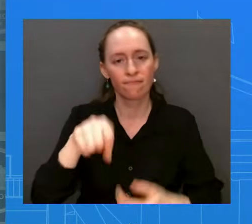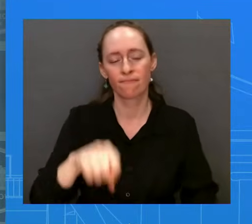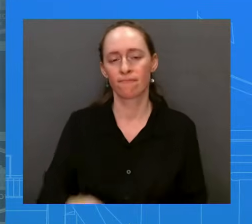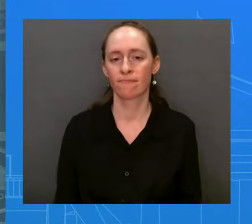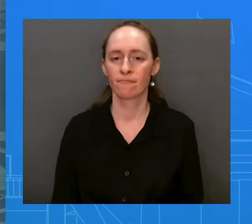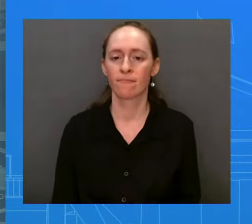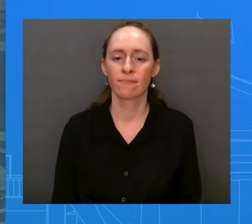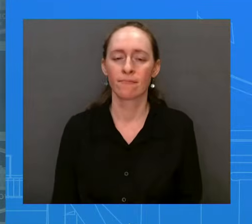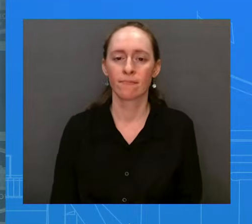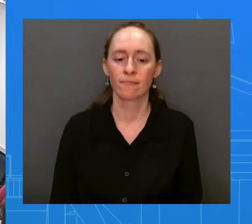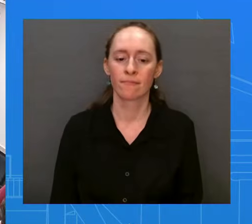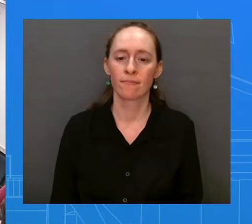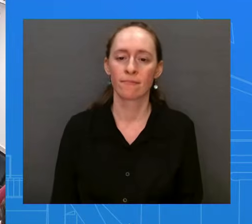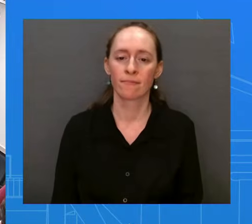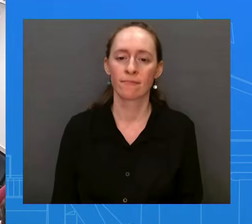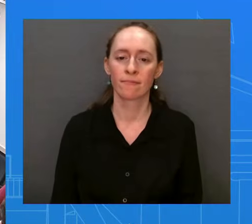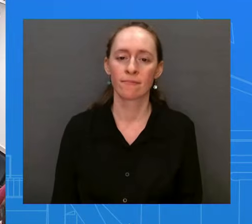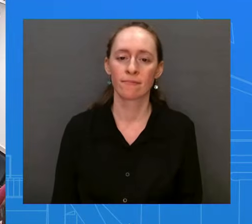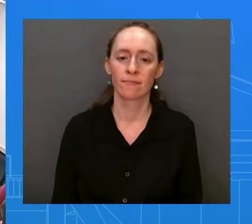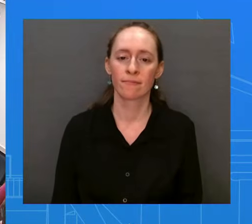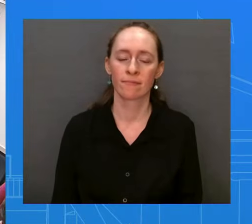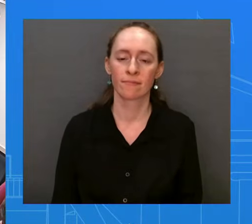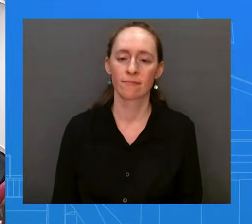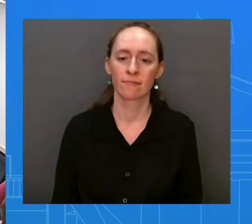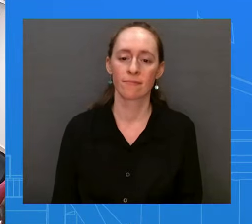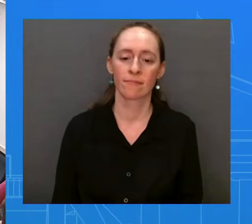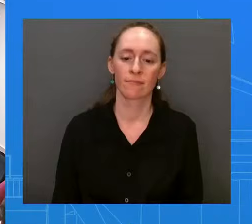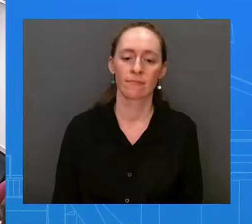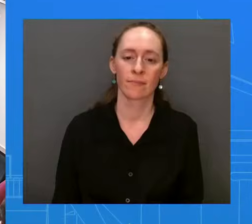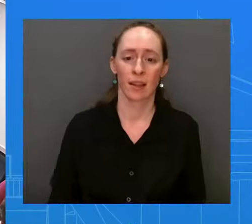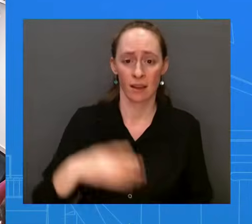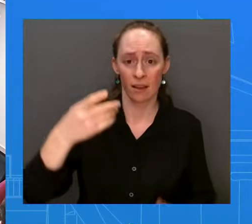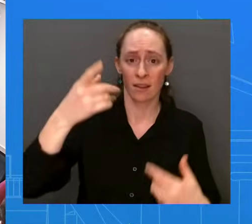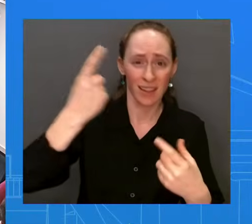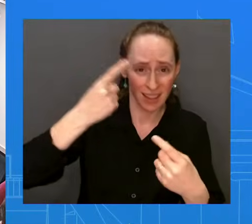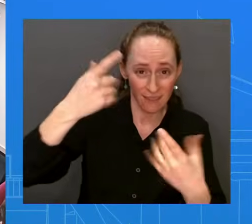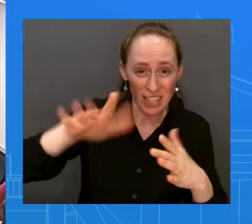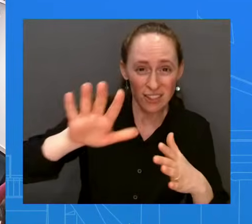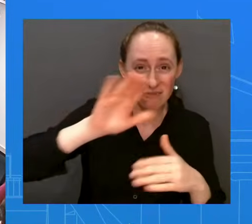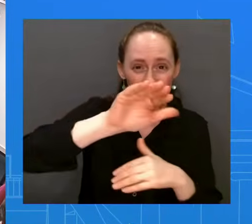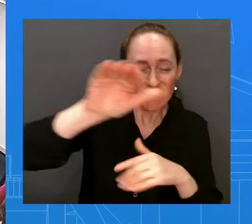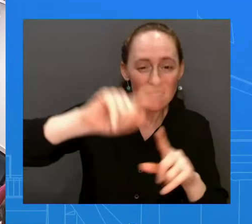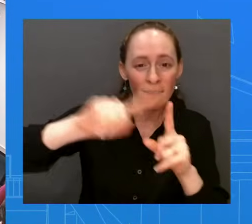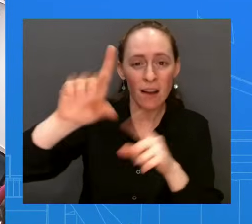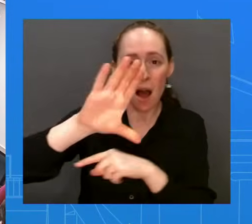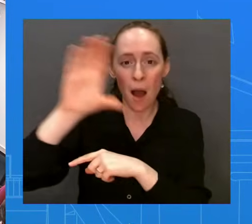that produce weather balloons or other craft